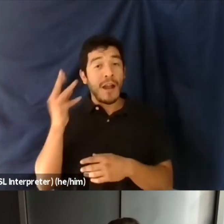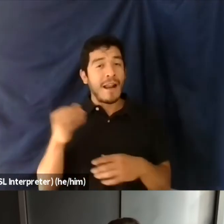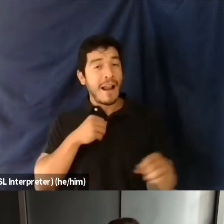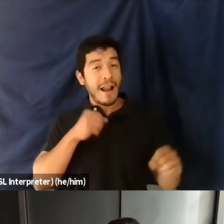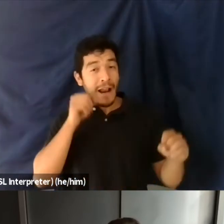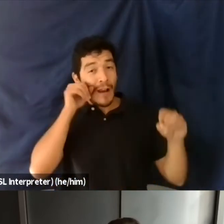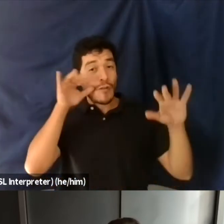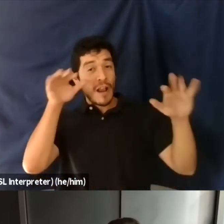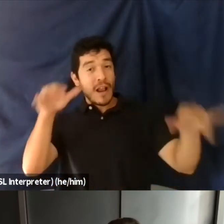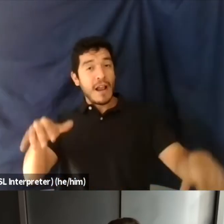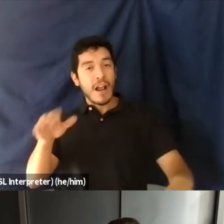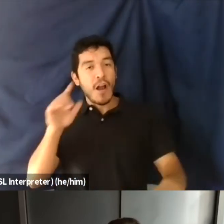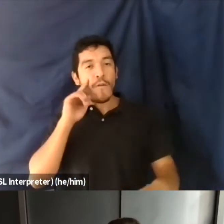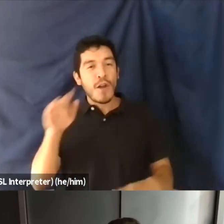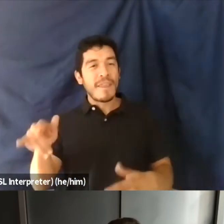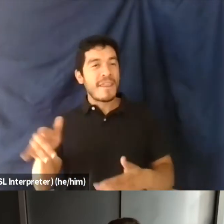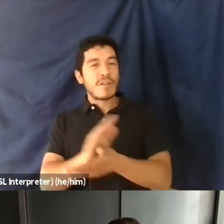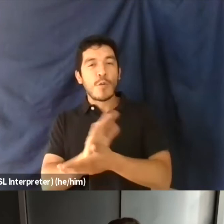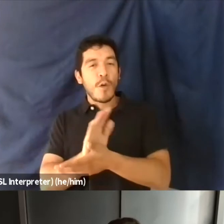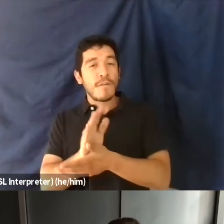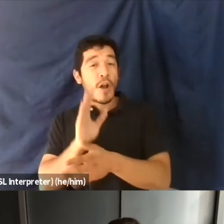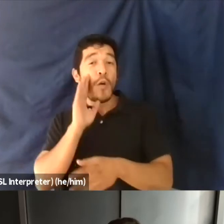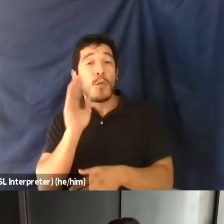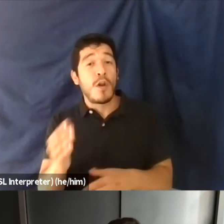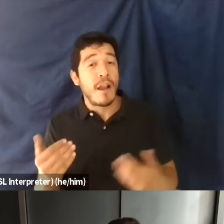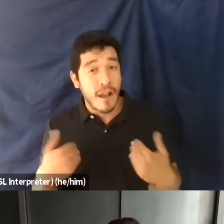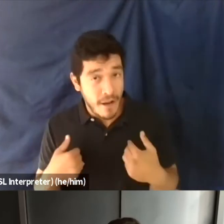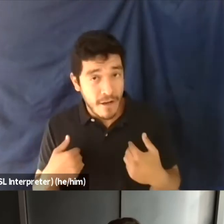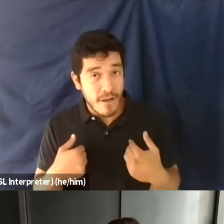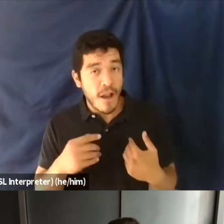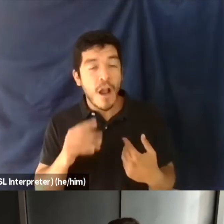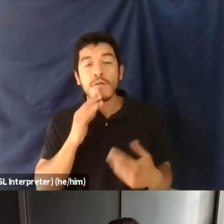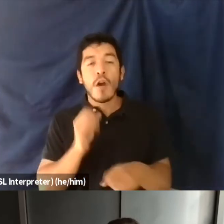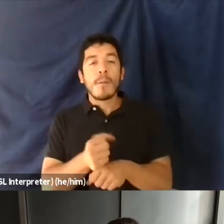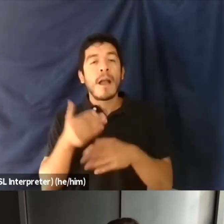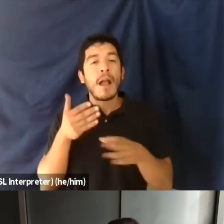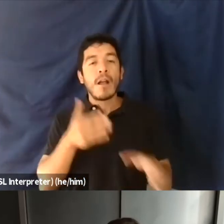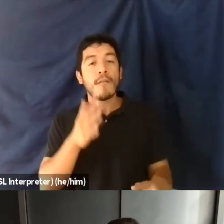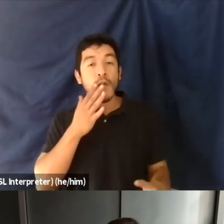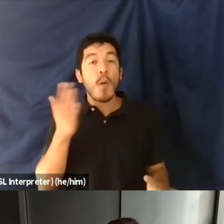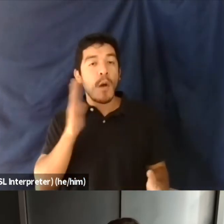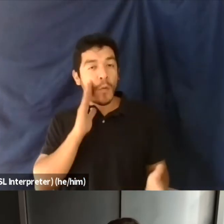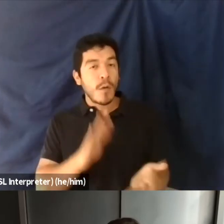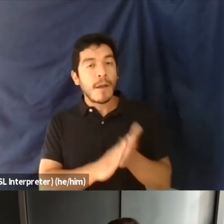the life of this film would have been, to make way for what it is. And, you know, I was very stubborn